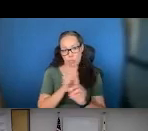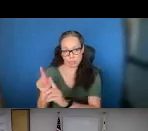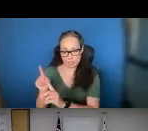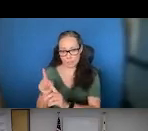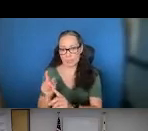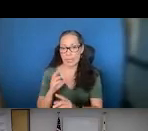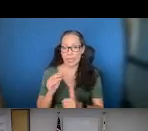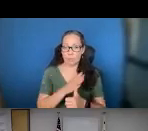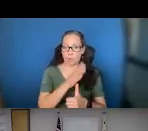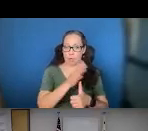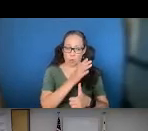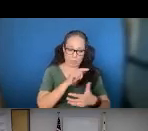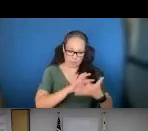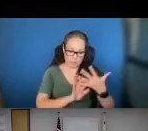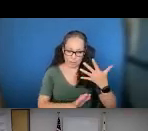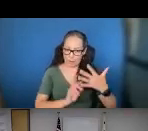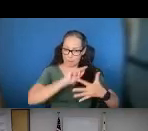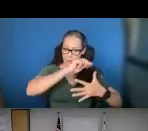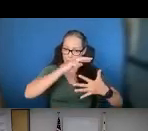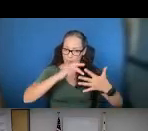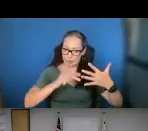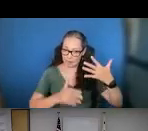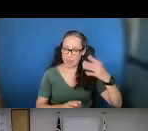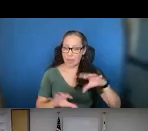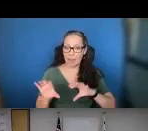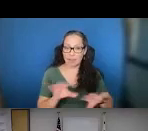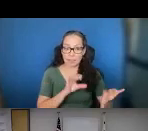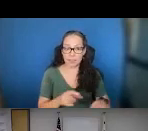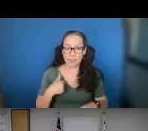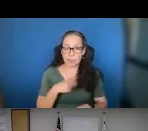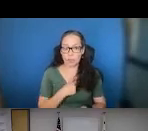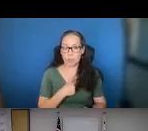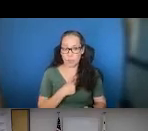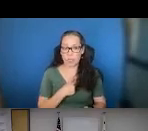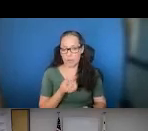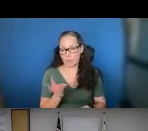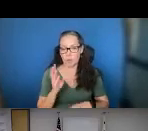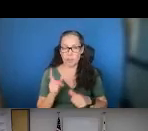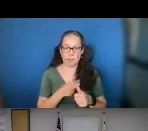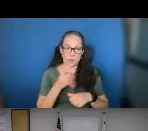actions as we have teed up um for the first you know few years of the business plan and